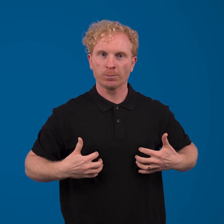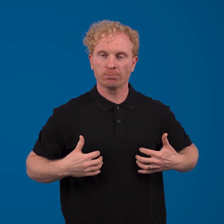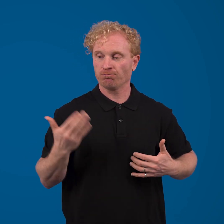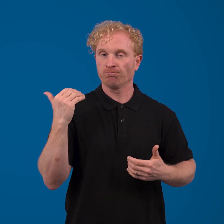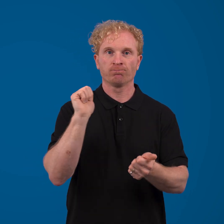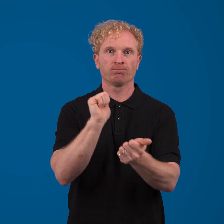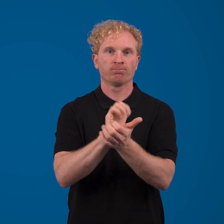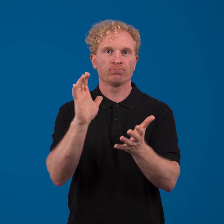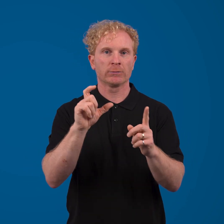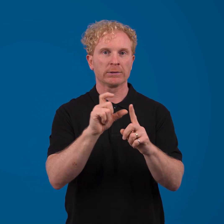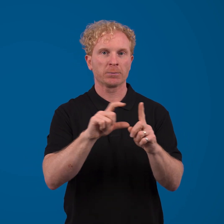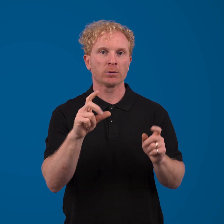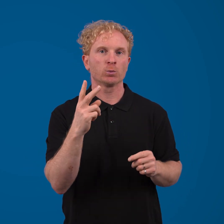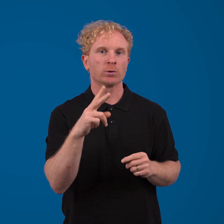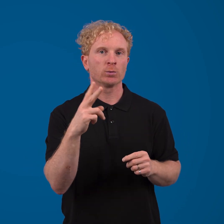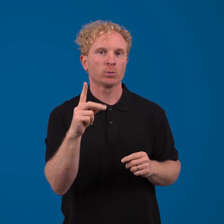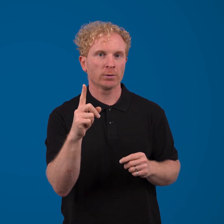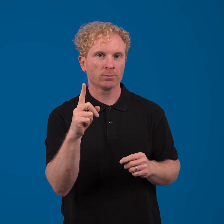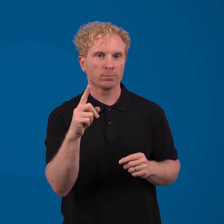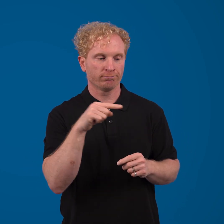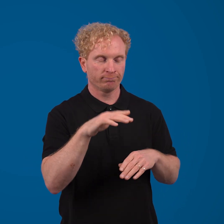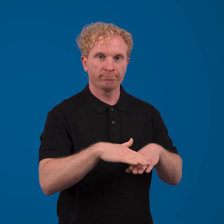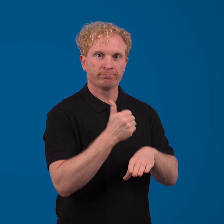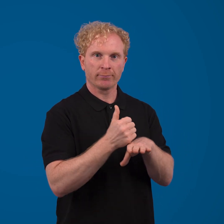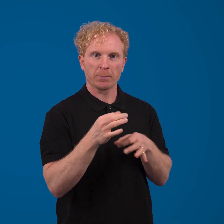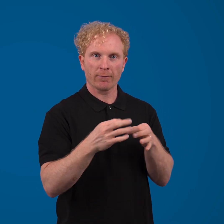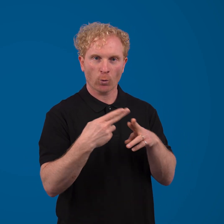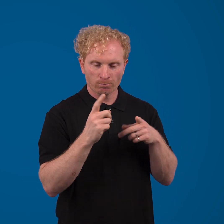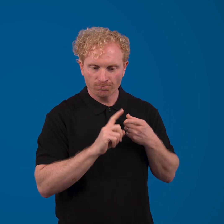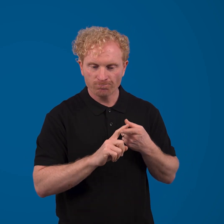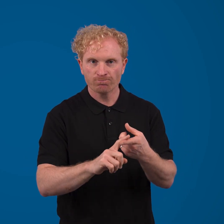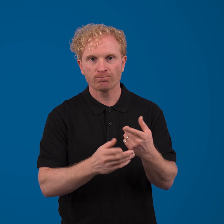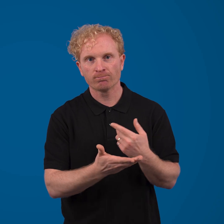Launched in December 2021, it sets out a plan for continuing